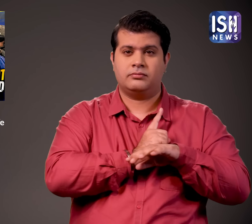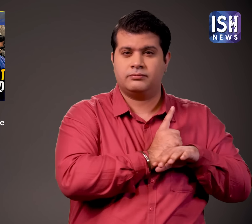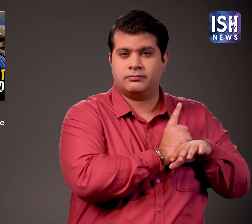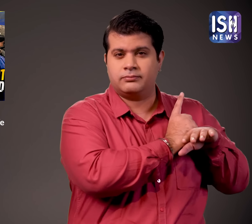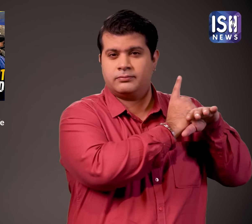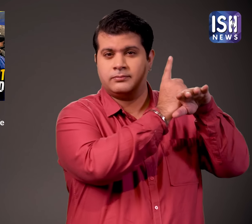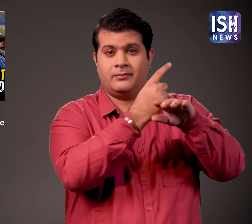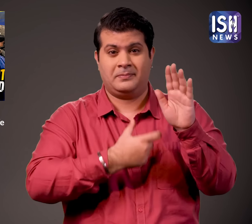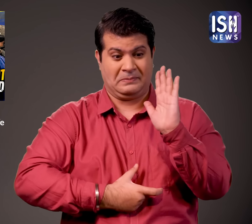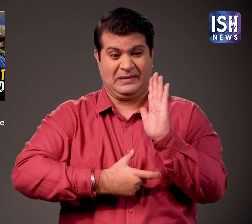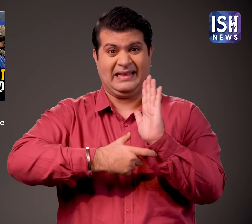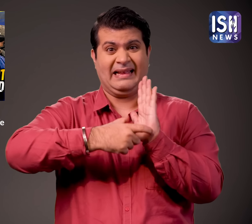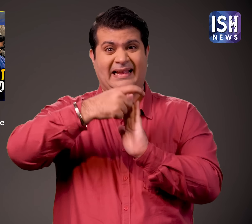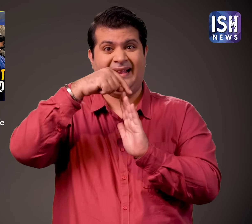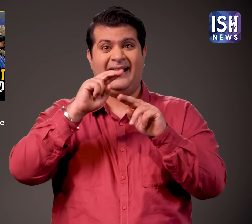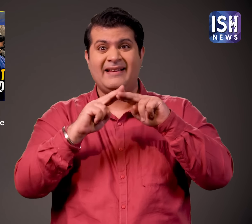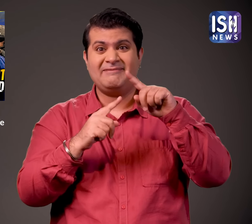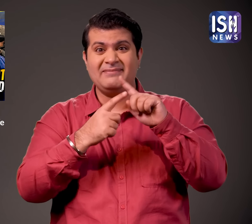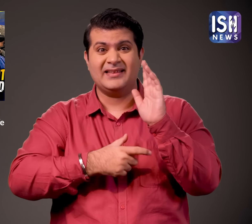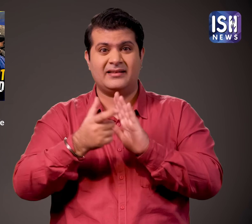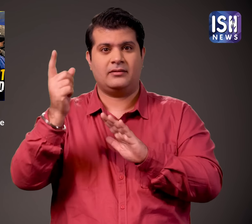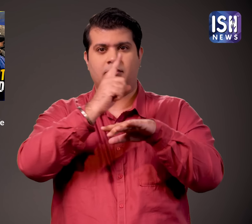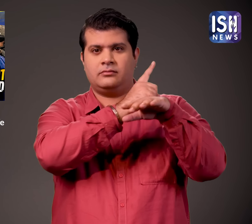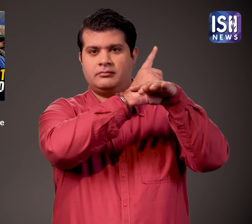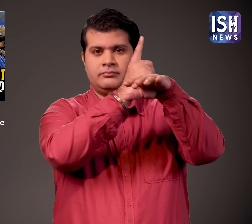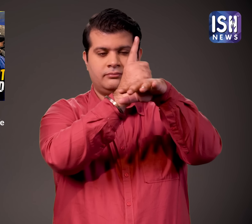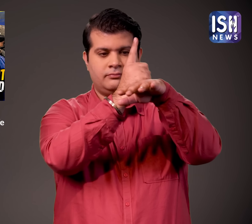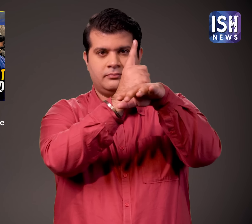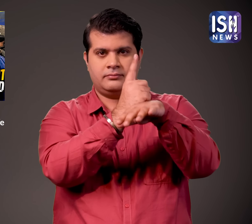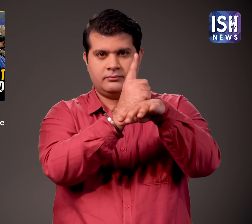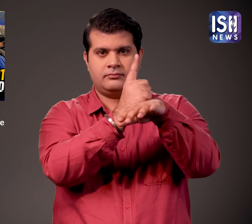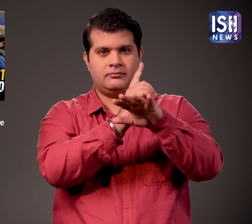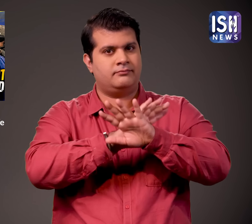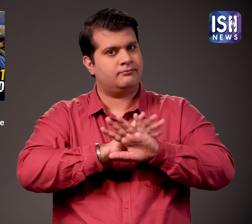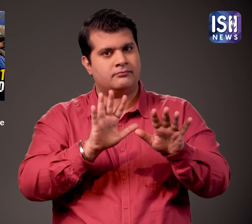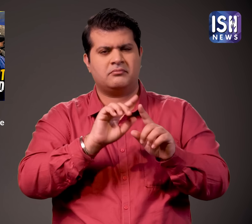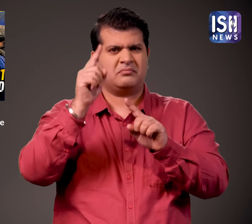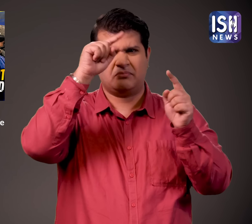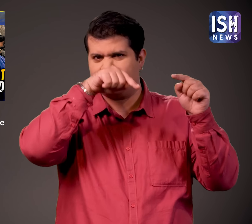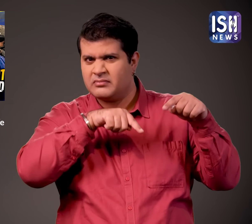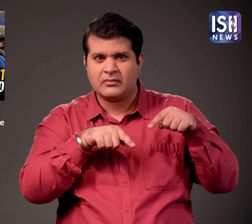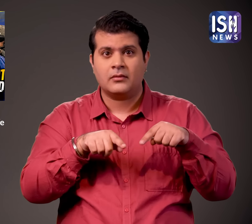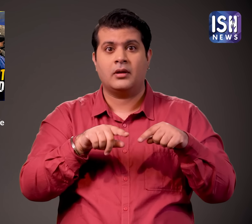The helicopter carrying highly trained U.S. soldiers entered the compound of the building in Fuerte Tiuna.